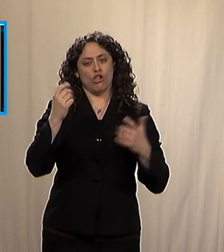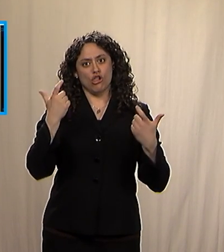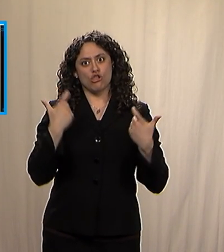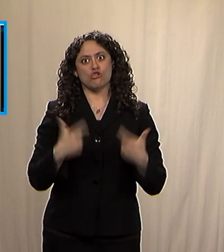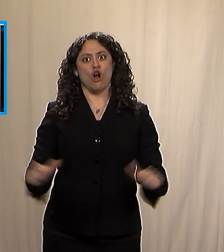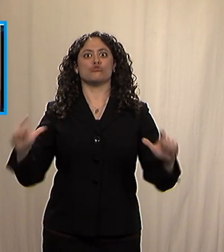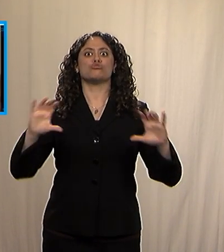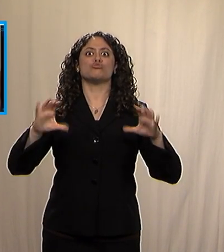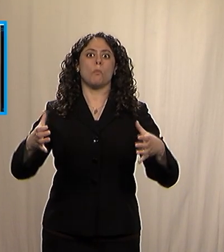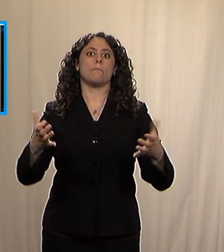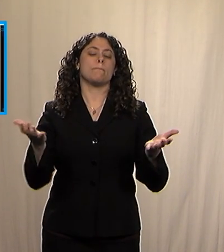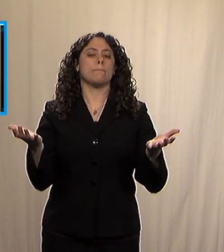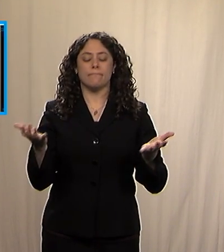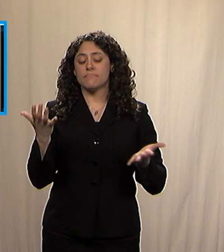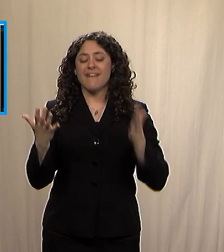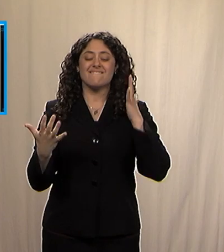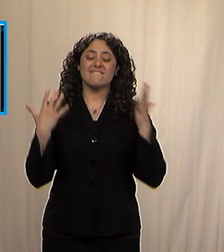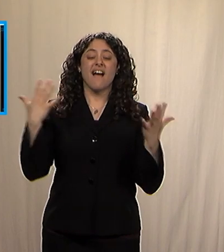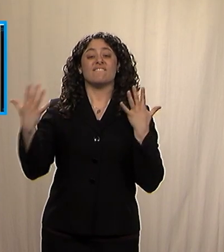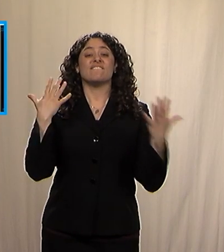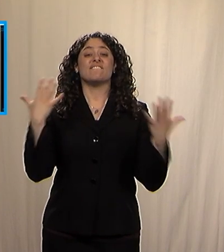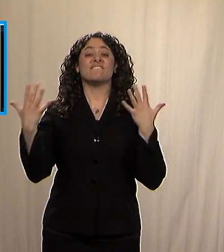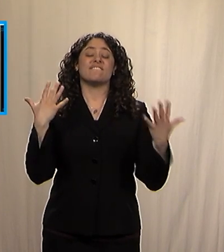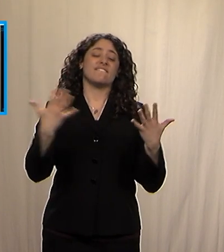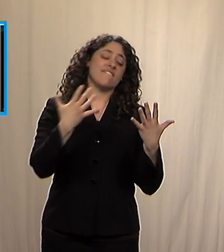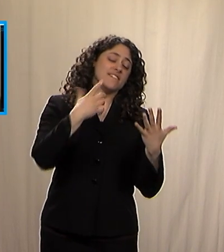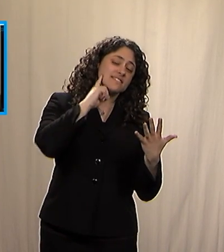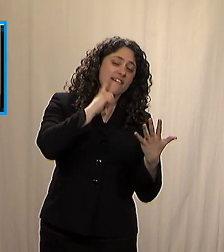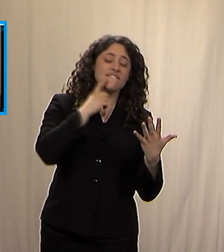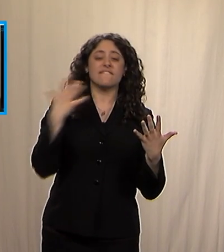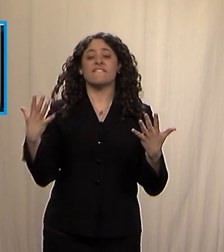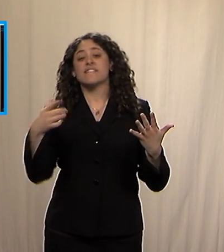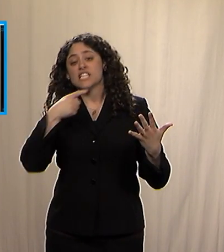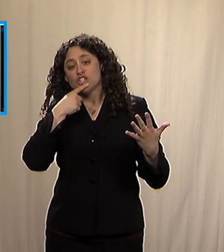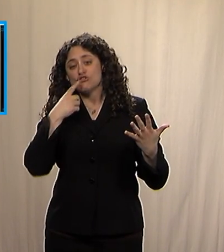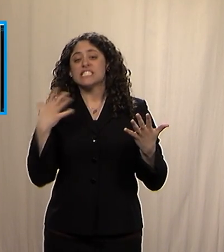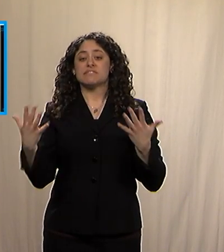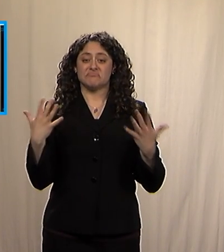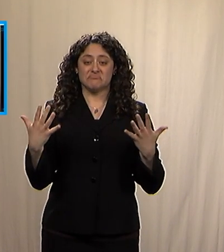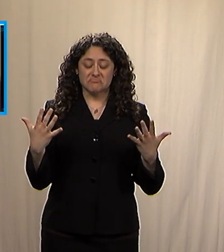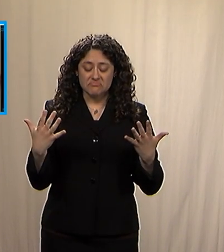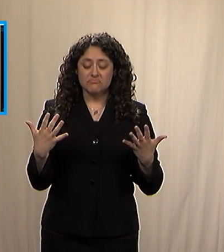and 5 hearing people, sometimes we think about dividing the language.